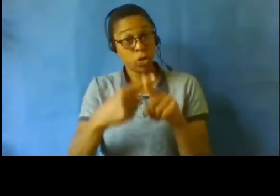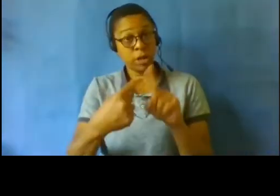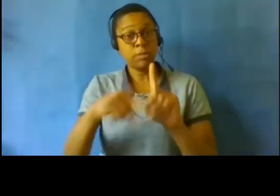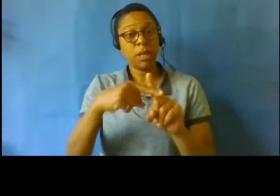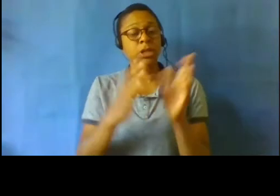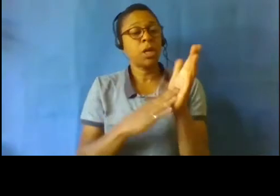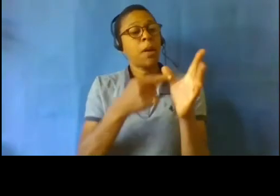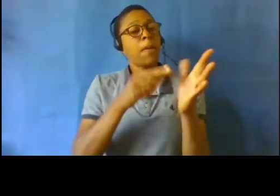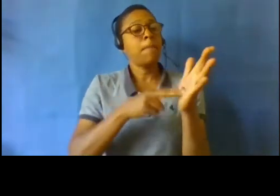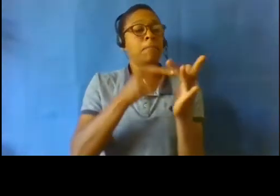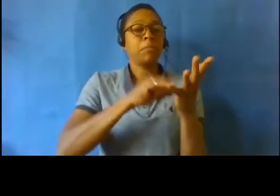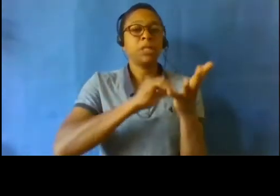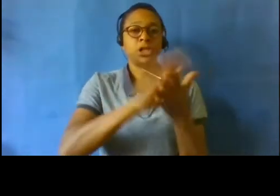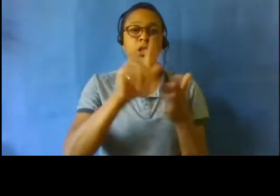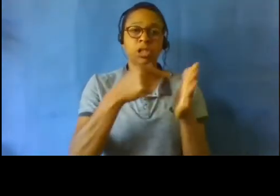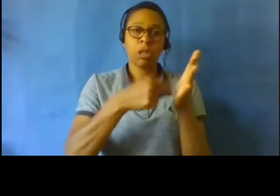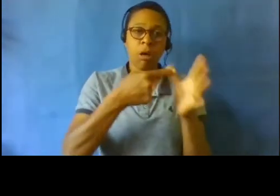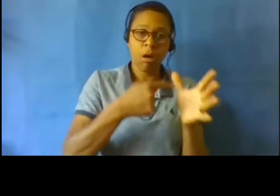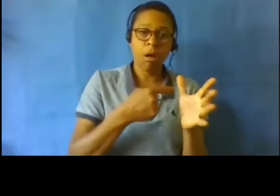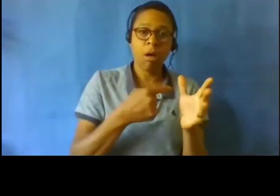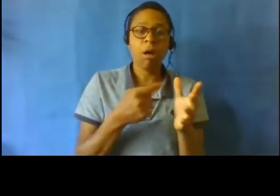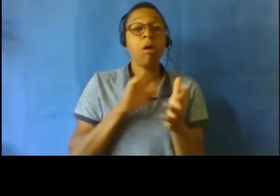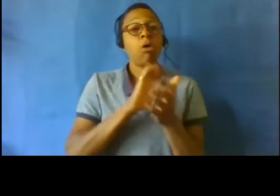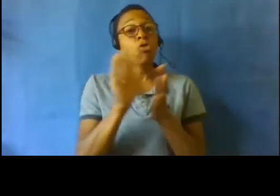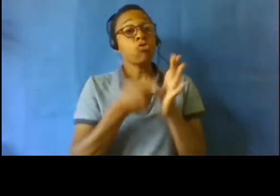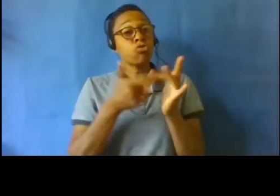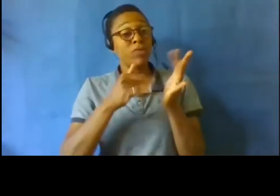the manager of the livestream and she will ensure that the virtual operations